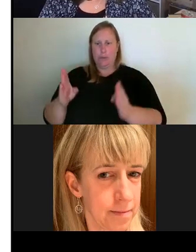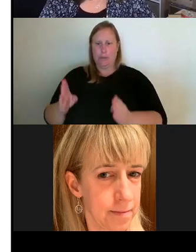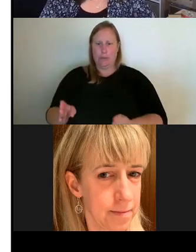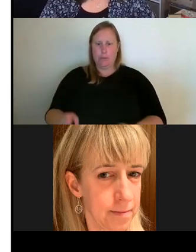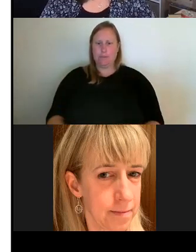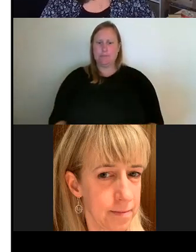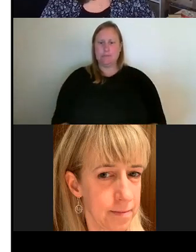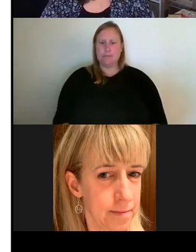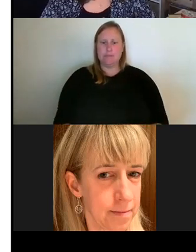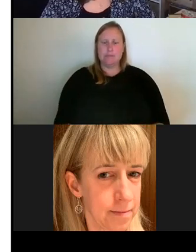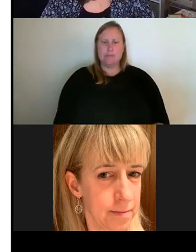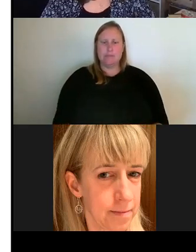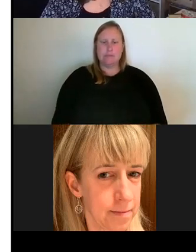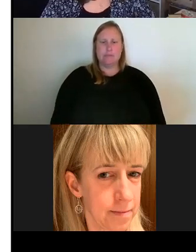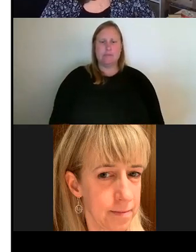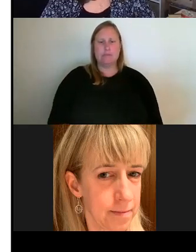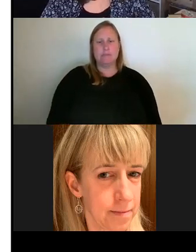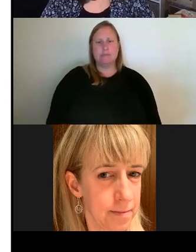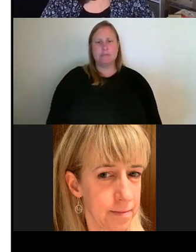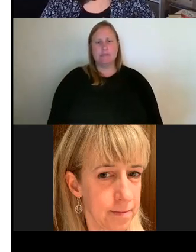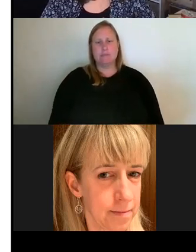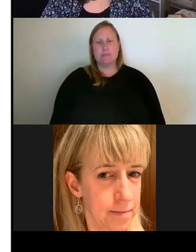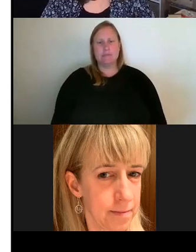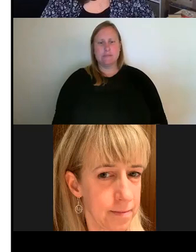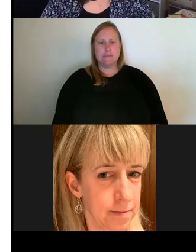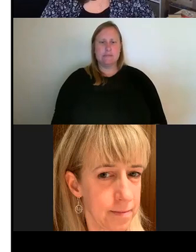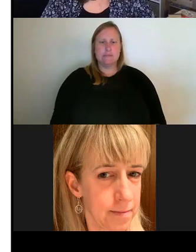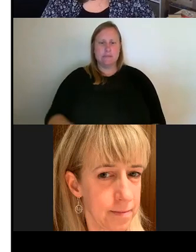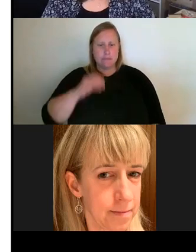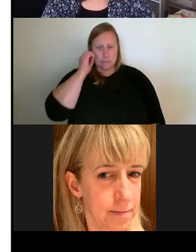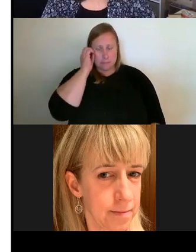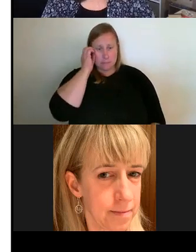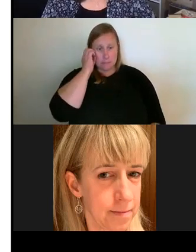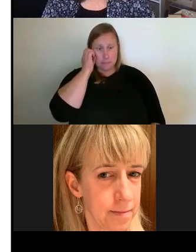Let's see, lots of ones. Lots of ones.